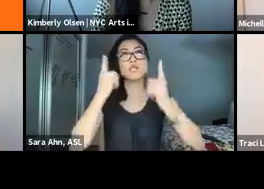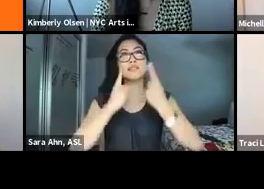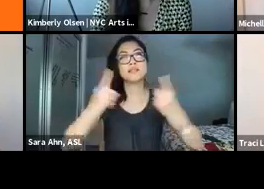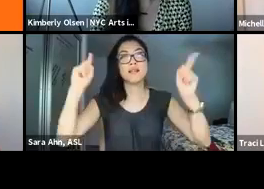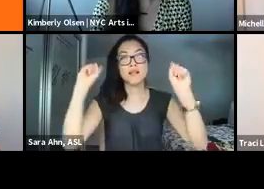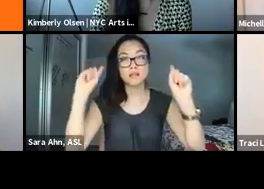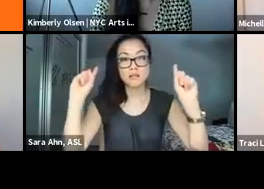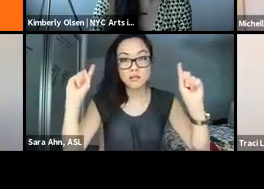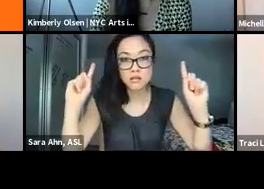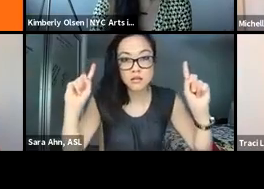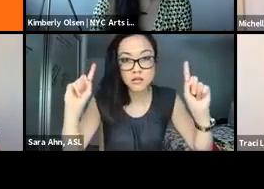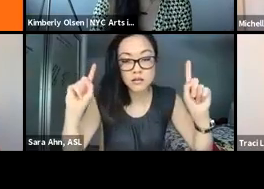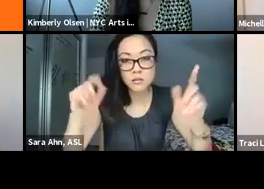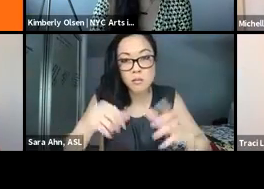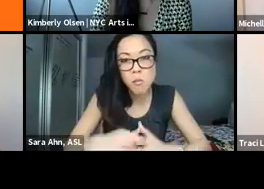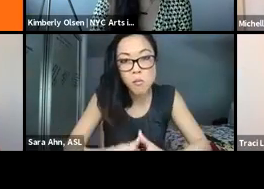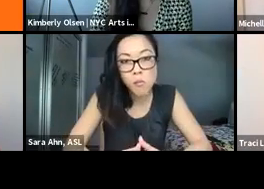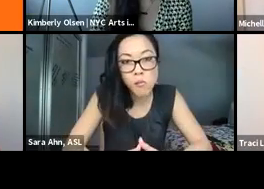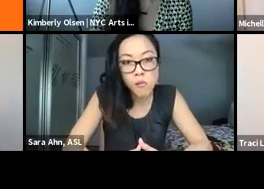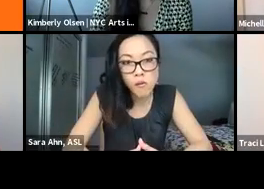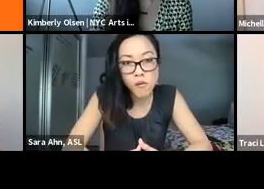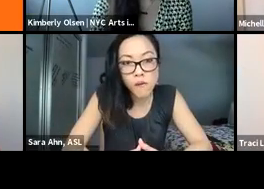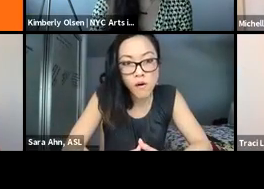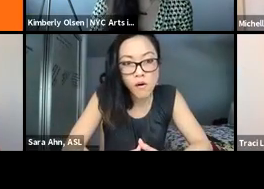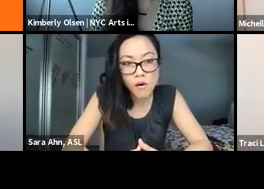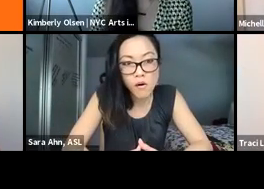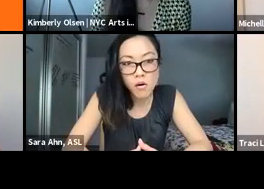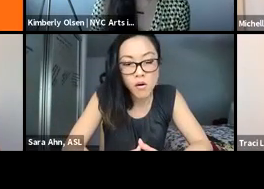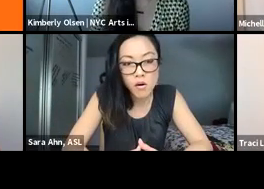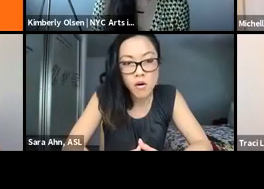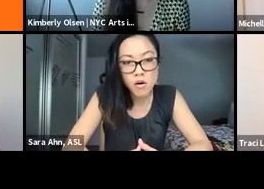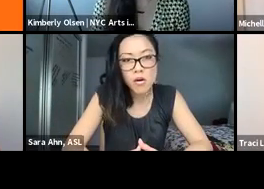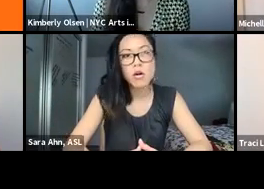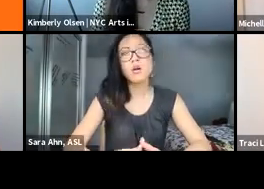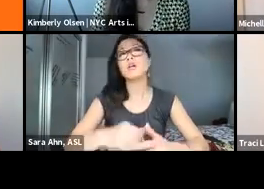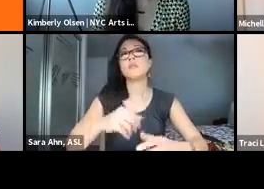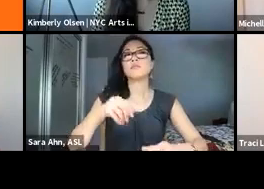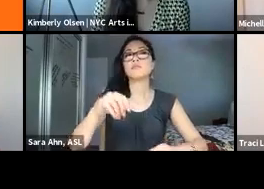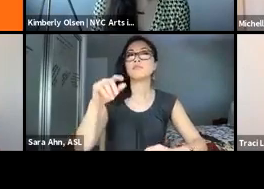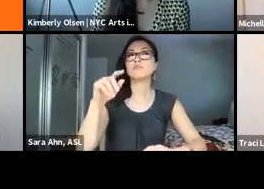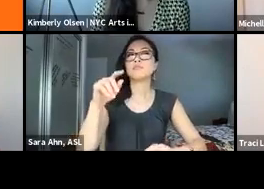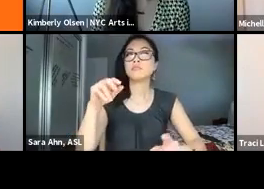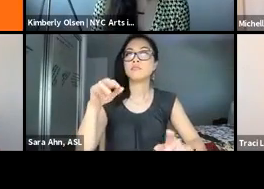is as a time to innovate, so now we're online, I think people will expect us to stay online,